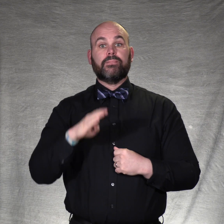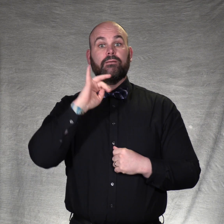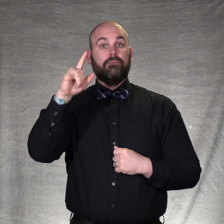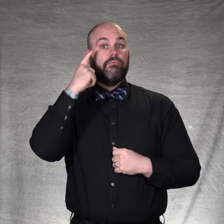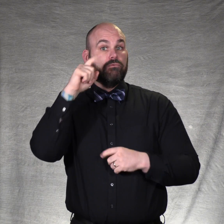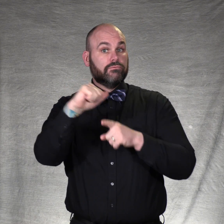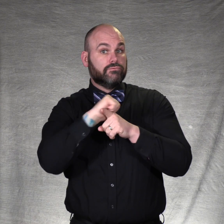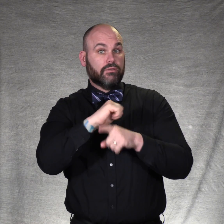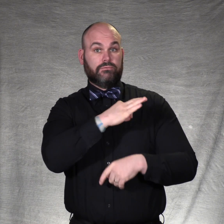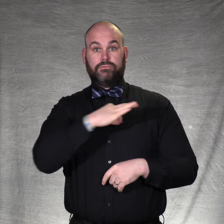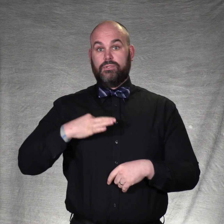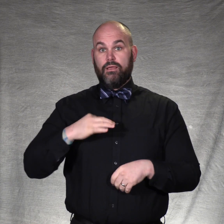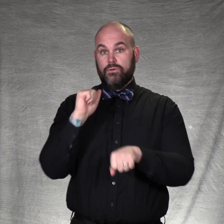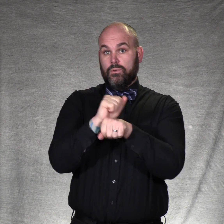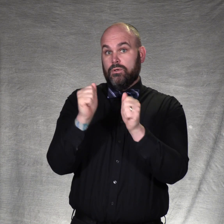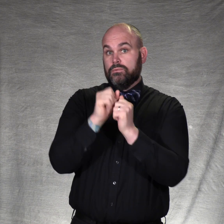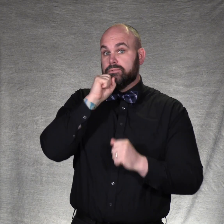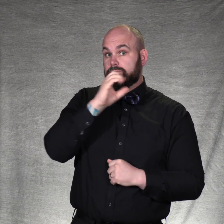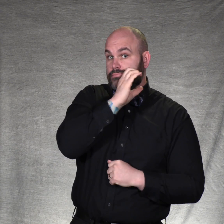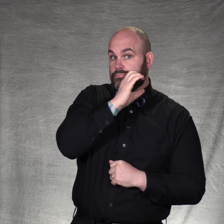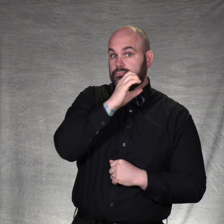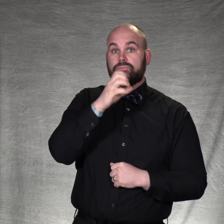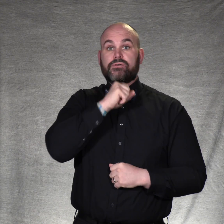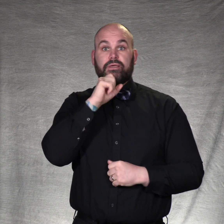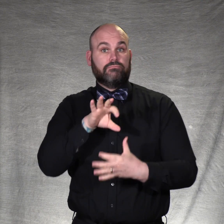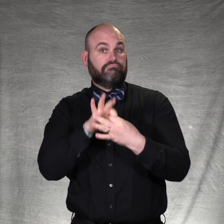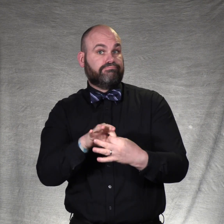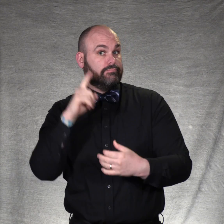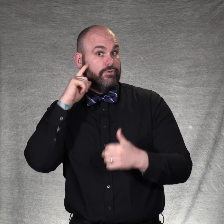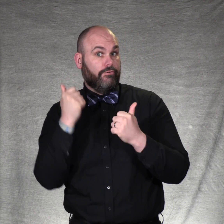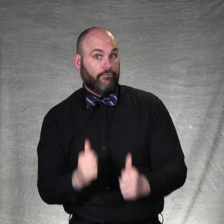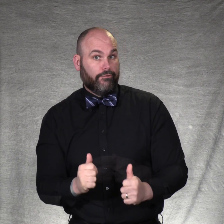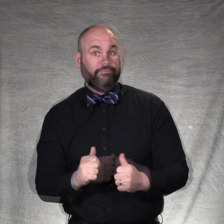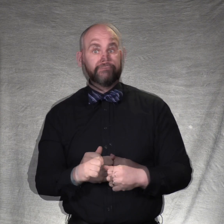Bill for training staff who work with seniors about age-related hearing loss